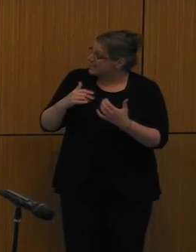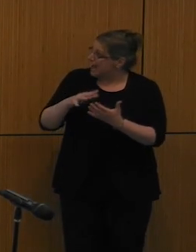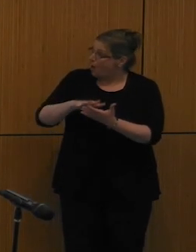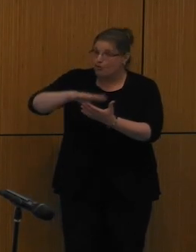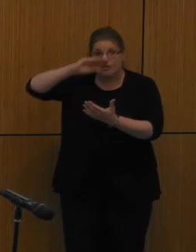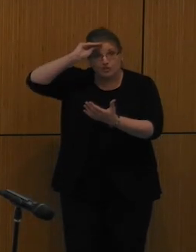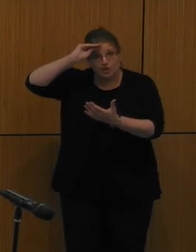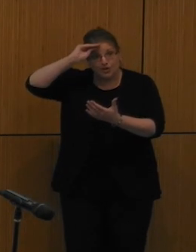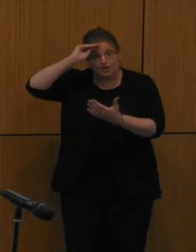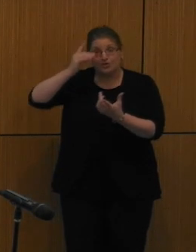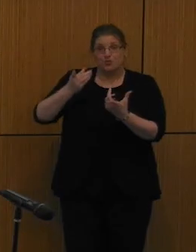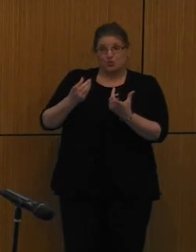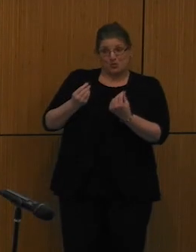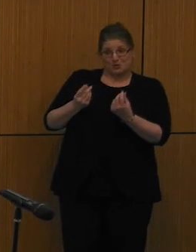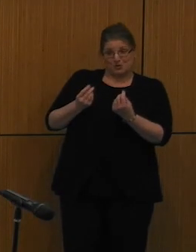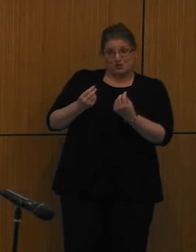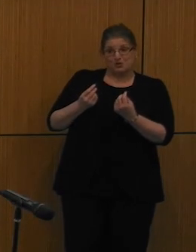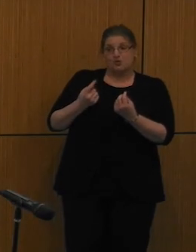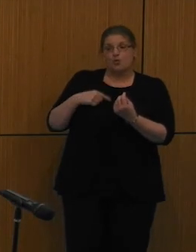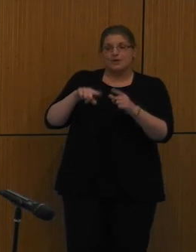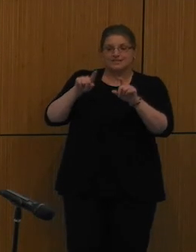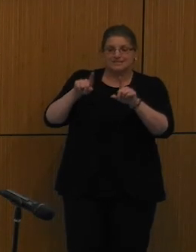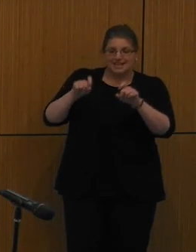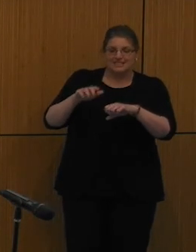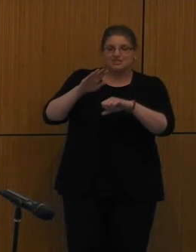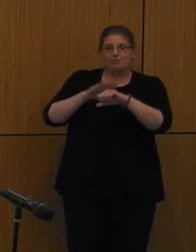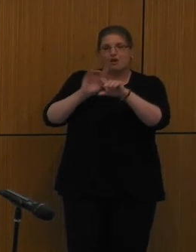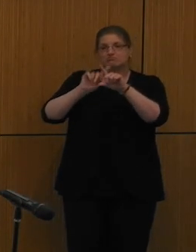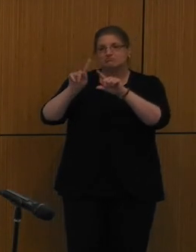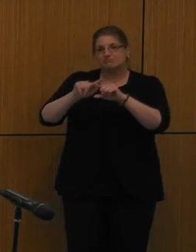we also test them on a plant and see if, for example,